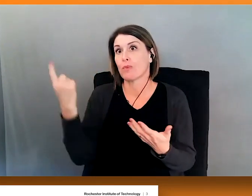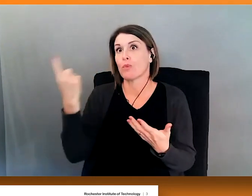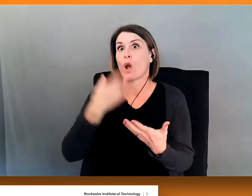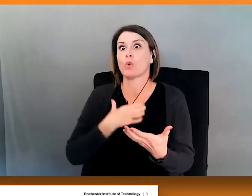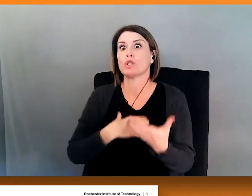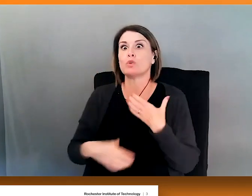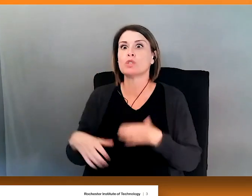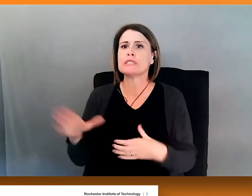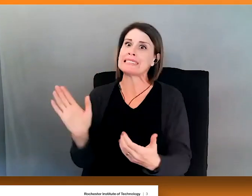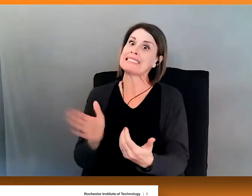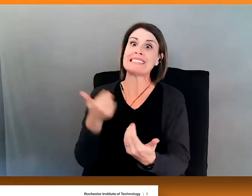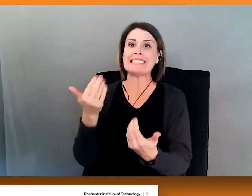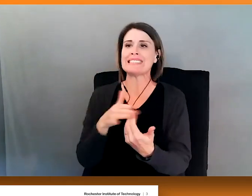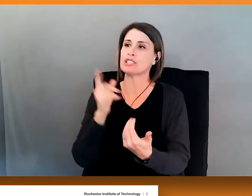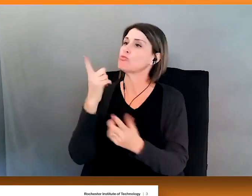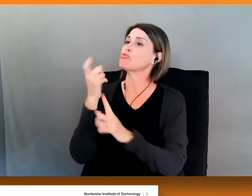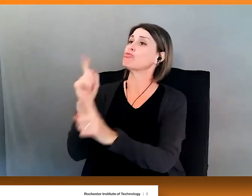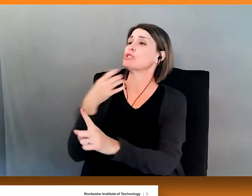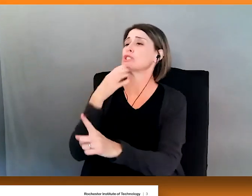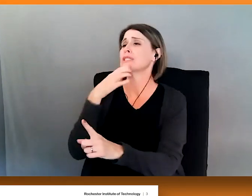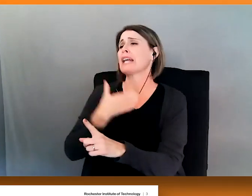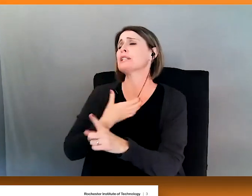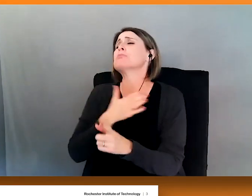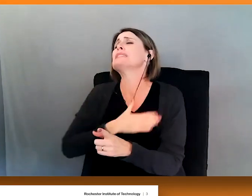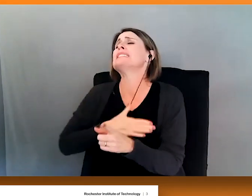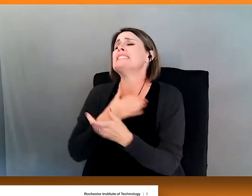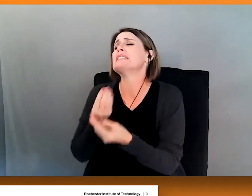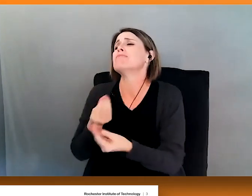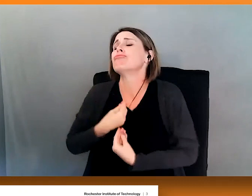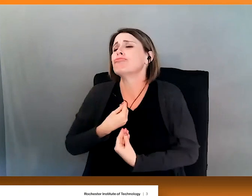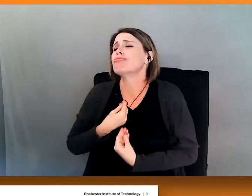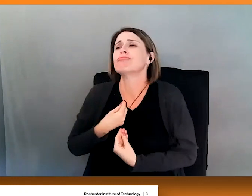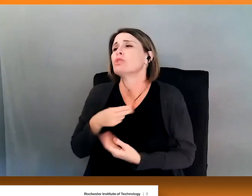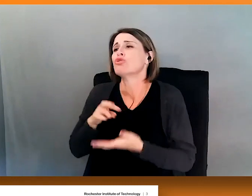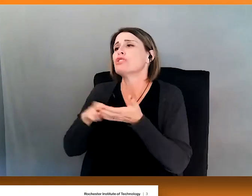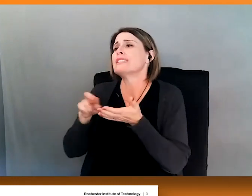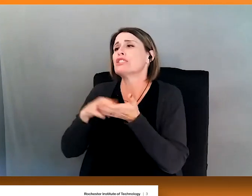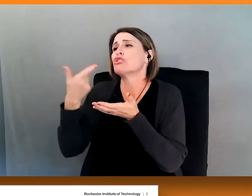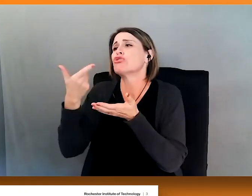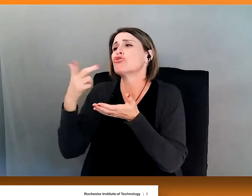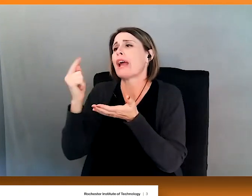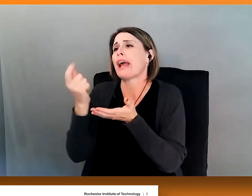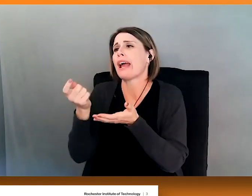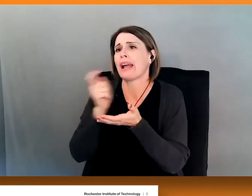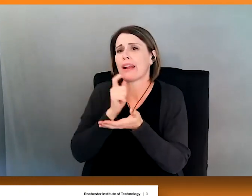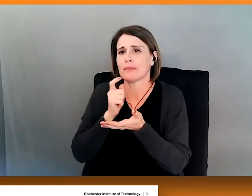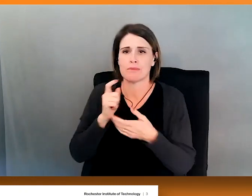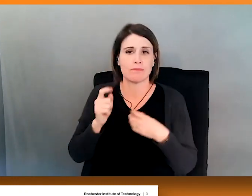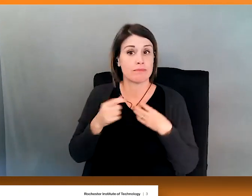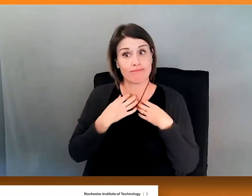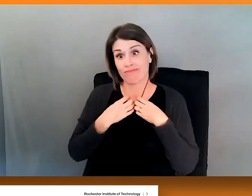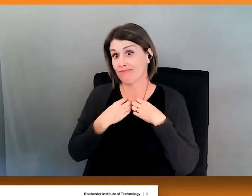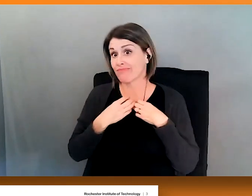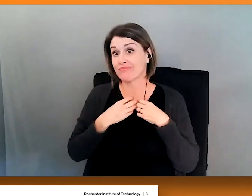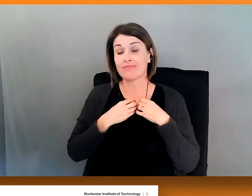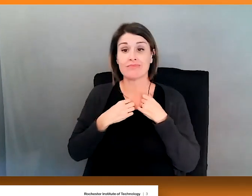it would be easy to ask Santa for research grant, But some folks do get, you know, weary